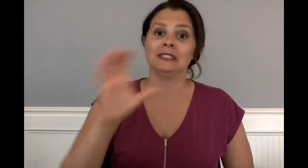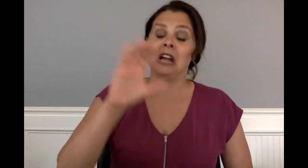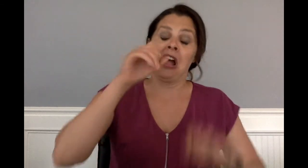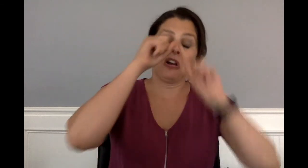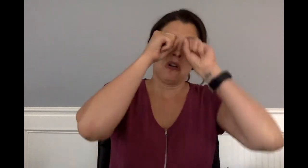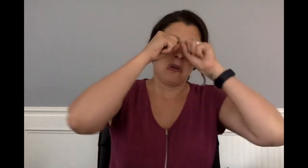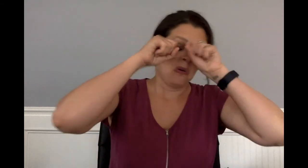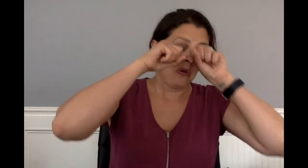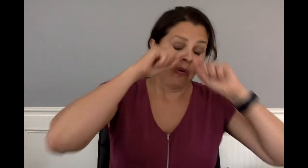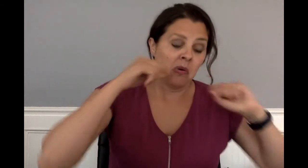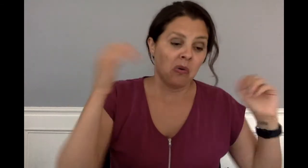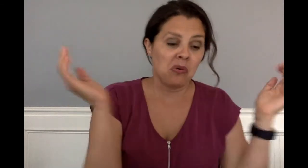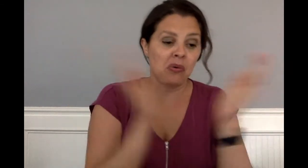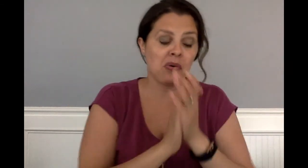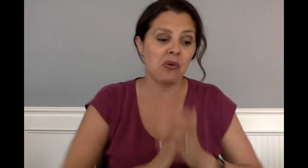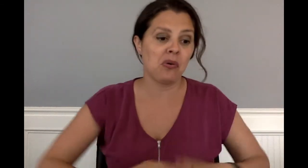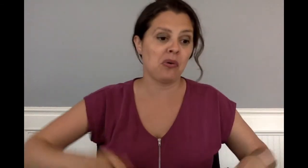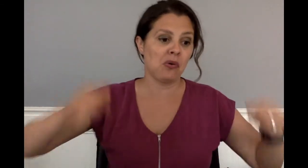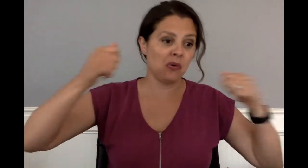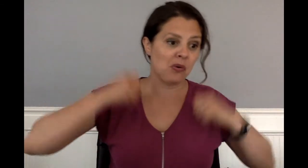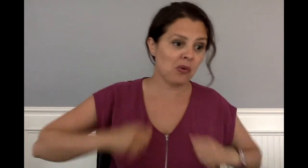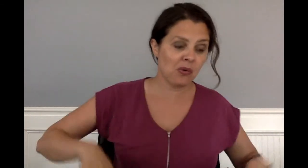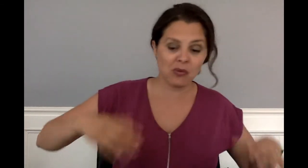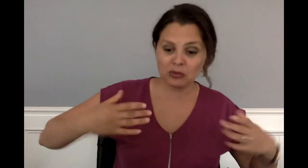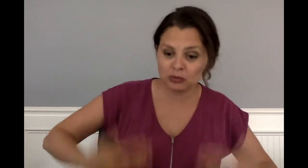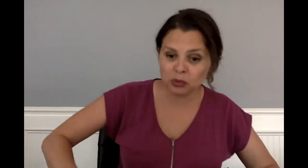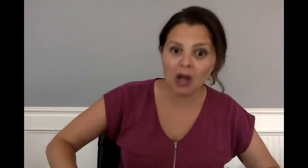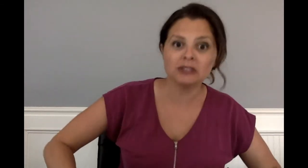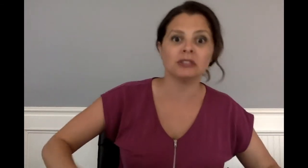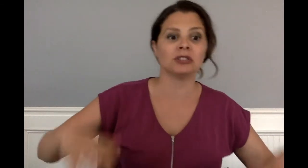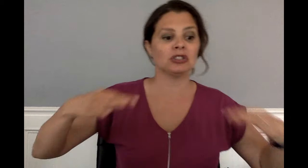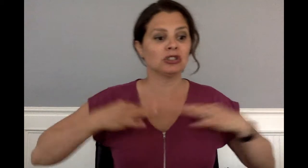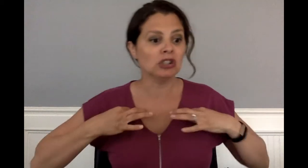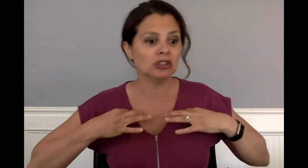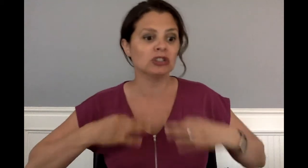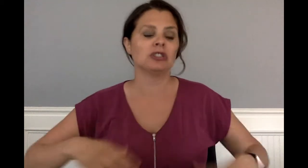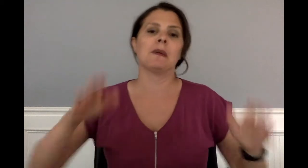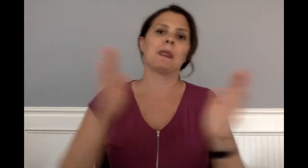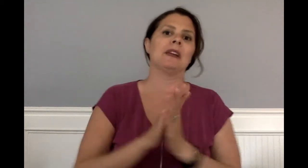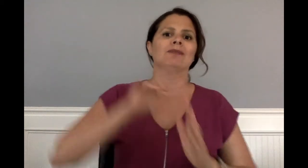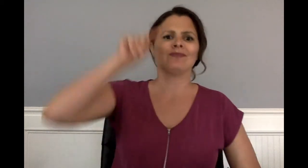Charlie rubbed the sleep from his eyes, pulled on shorts and a T-shirt,